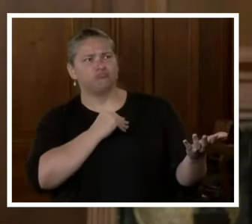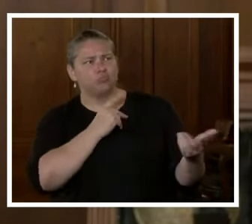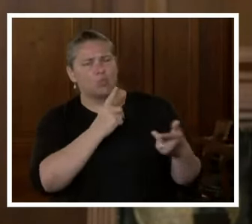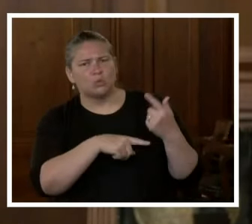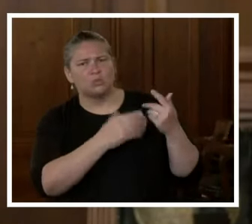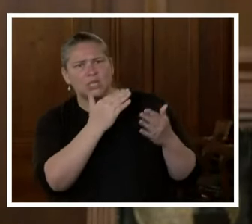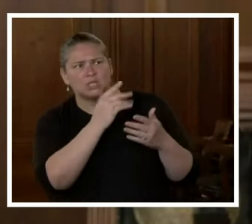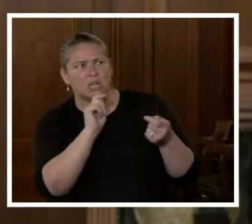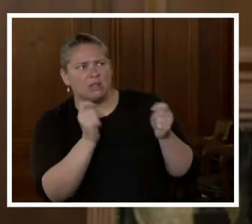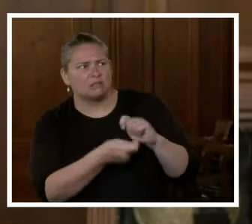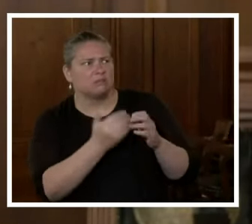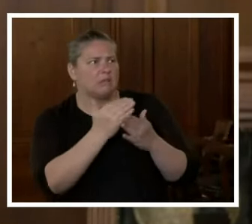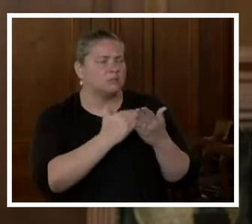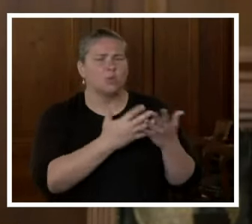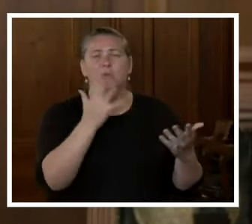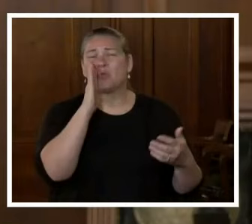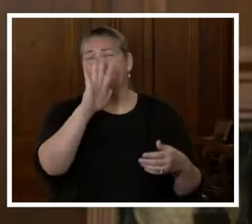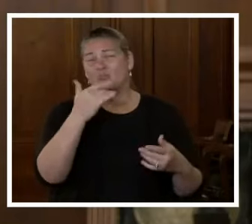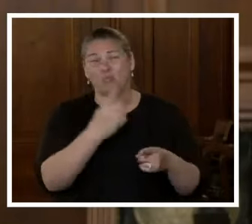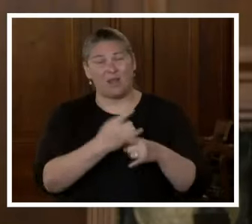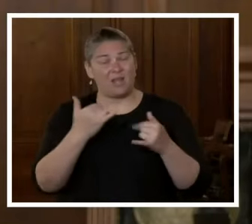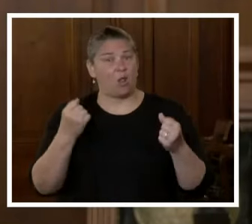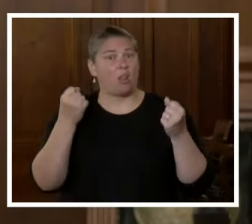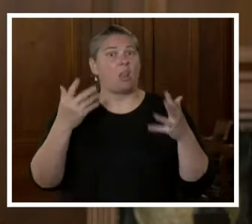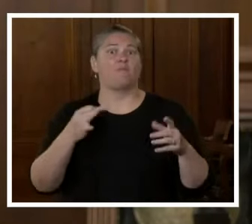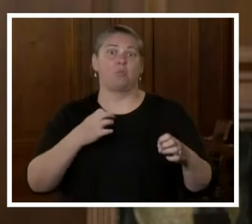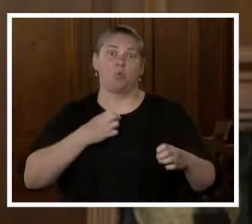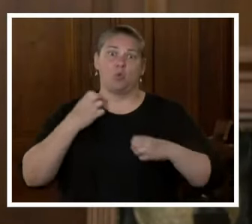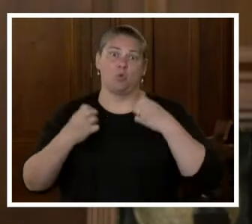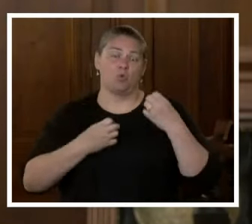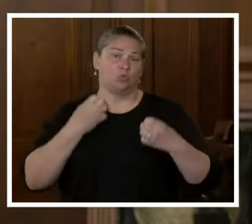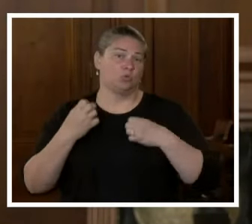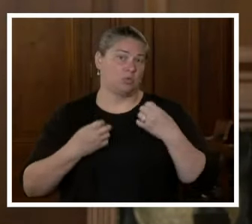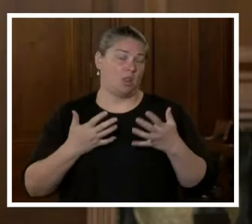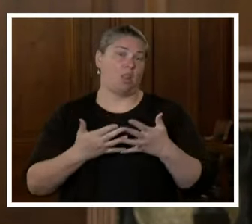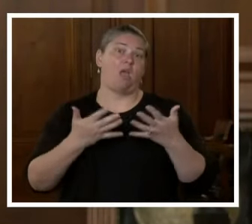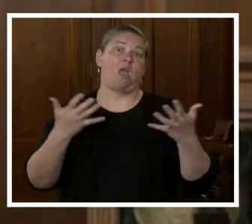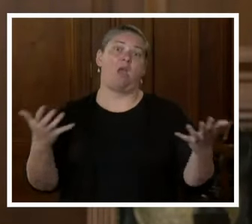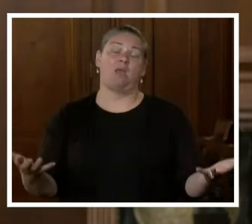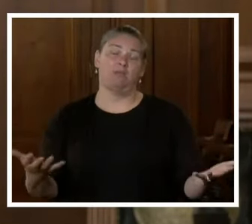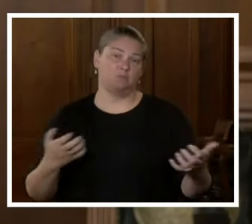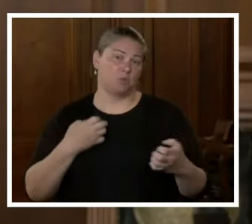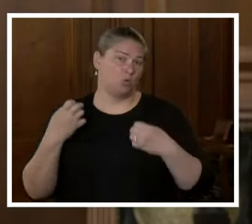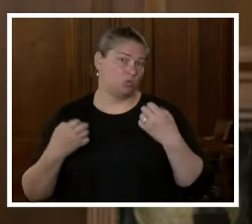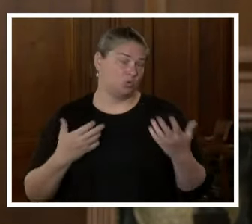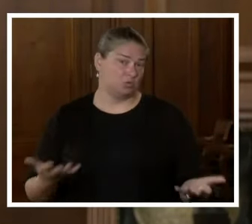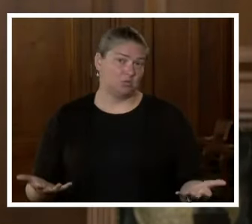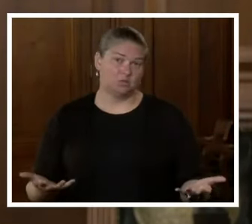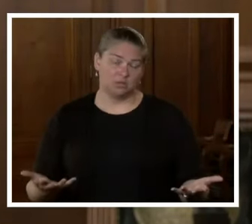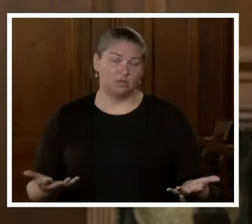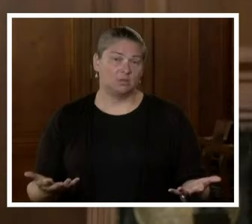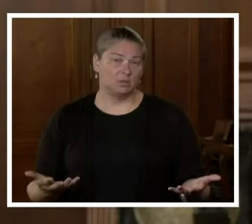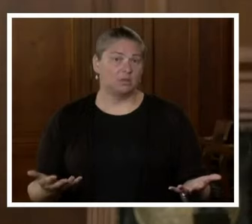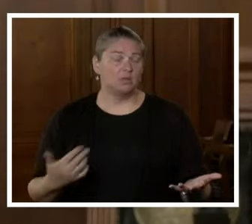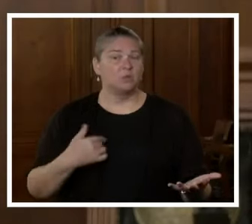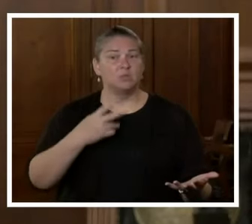ONE, WHEN WOULD WE HAVE TO PULL BACK THINGS. THAT DEPENDS ON ANOTHER SET OF NUMBERS OTHER THAN JUST THE POSITIVE CASES.